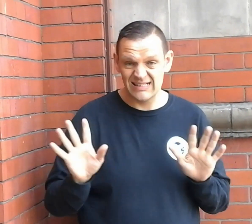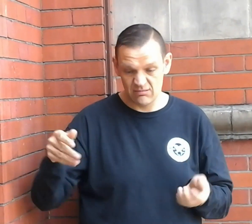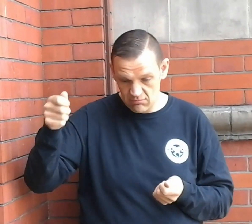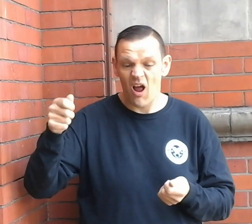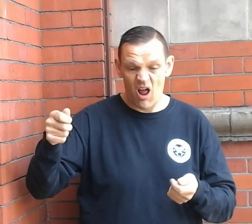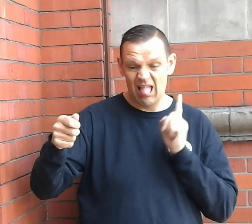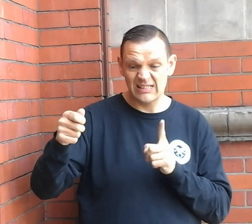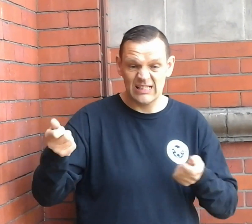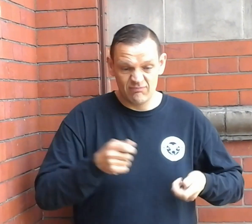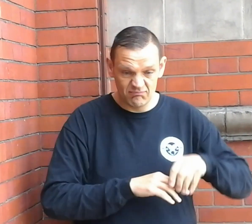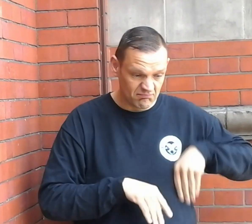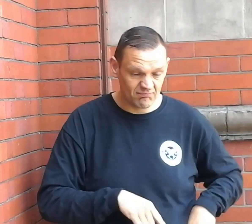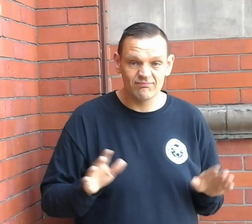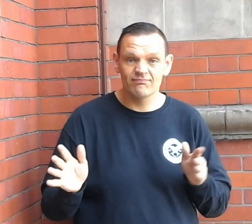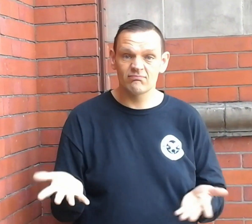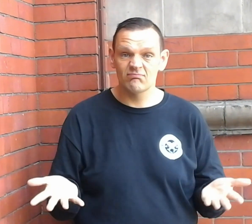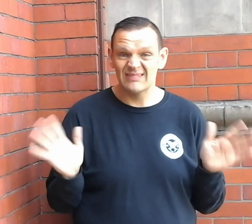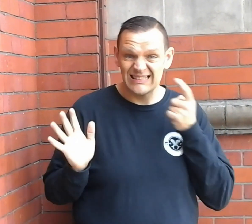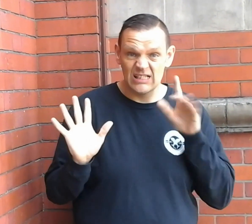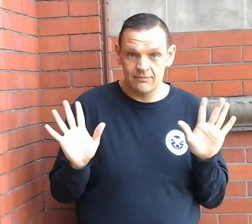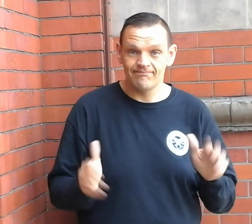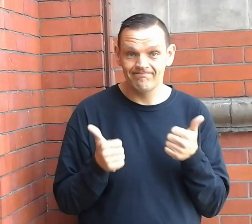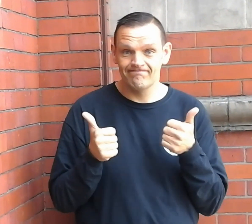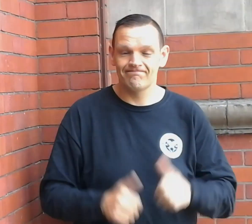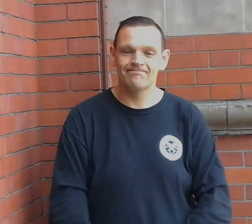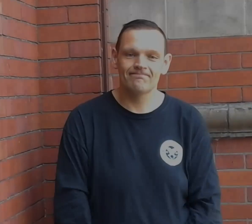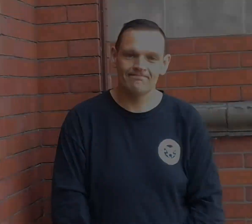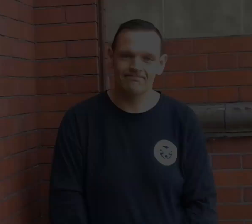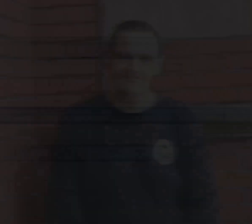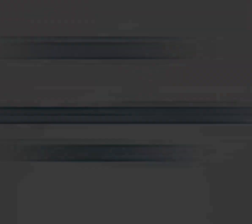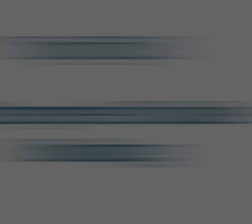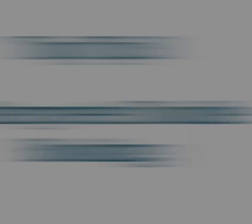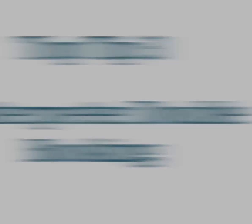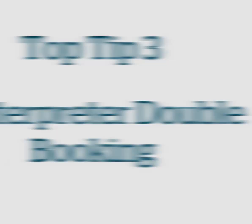information and take the letter with them and be less stressed. Thank you.